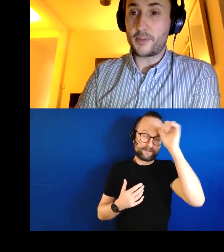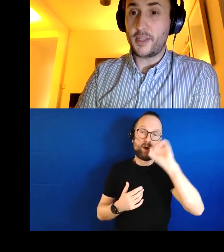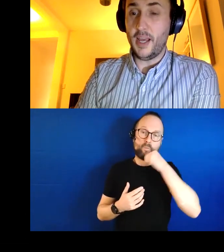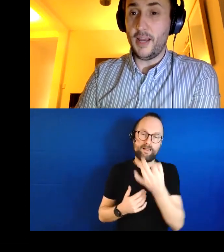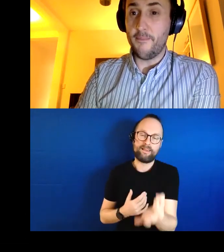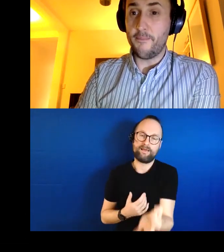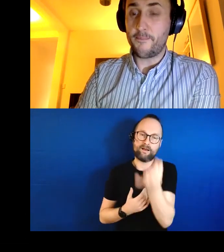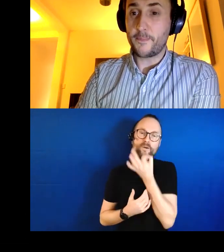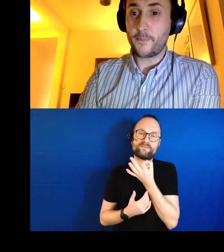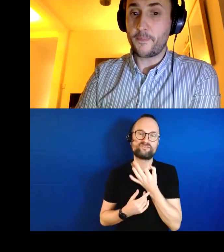It is a very specific one because they don't take reports on their other Twitter accounts but at MetCC will